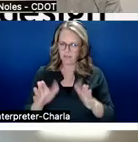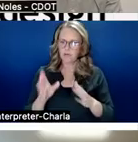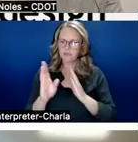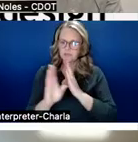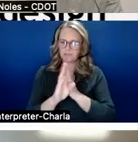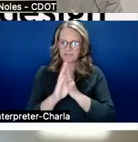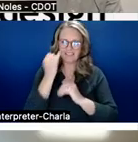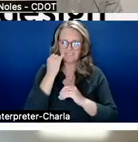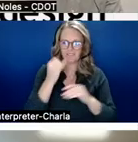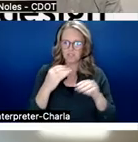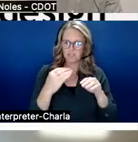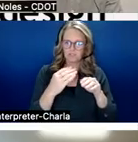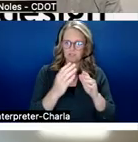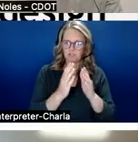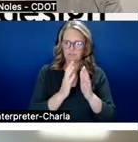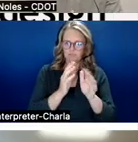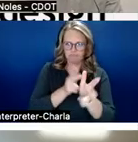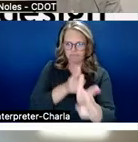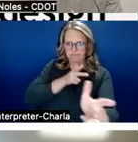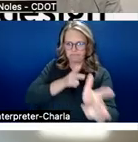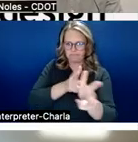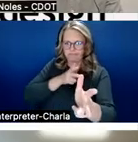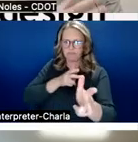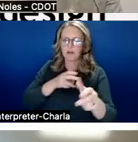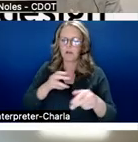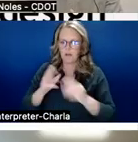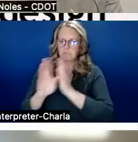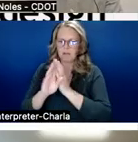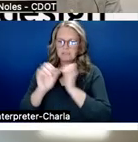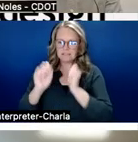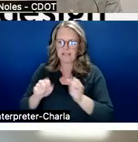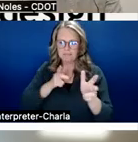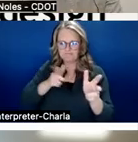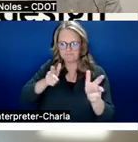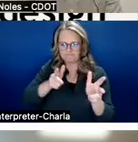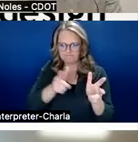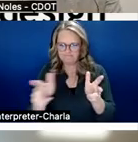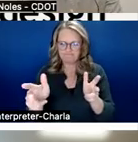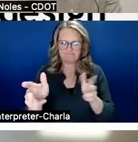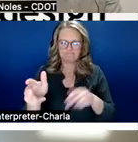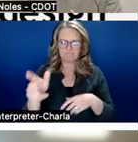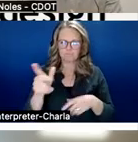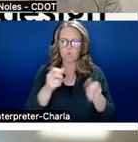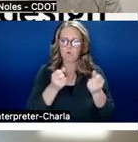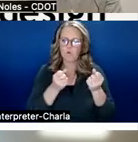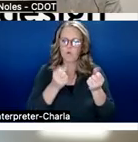particularly in the busier parts of the day. That'll help reduce the delay in that part of the corridor.